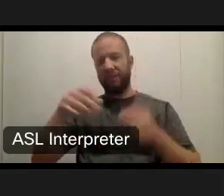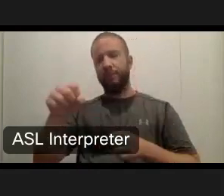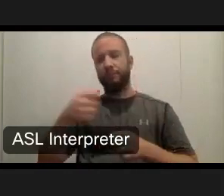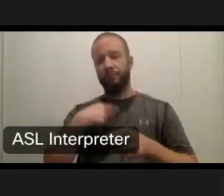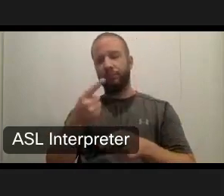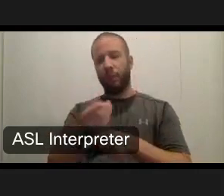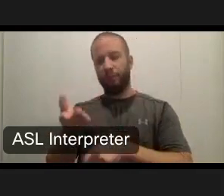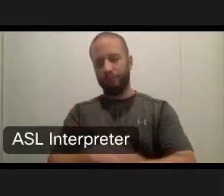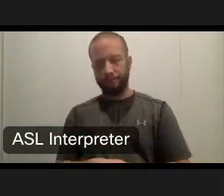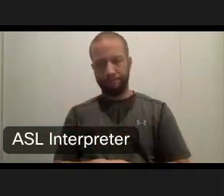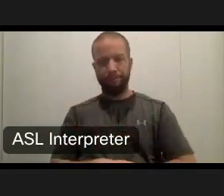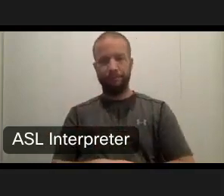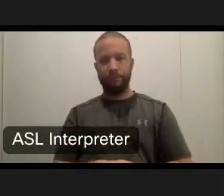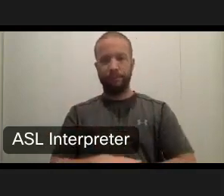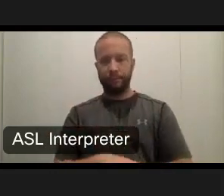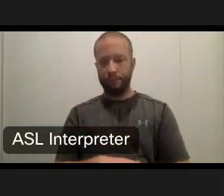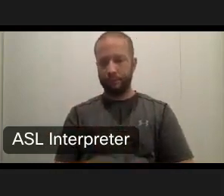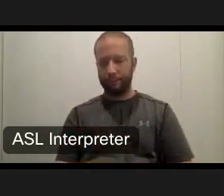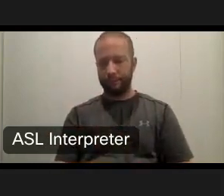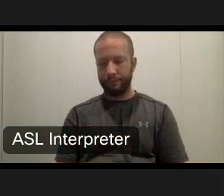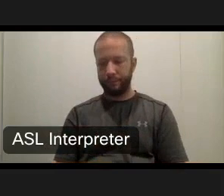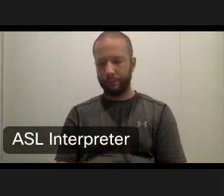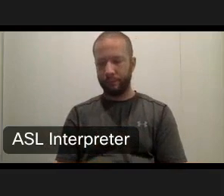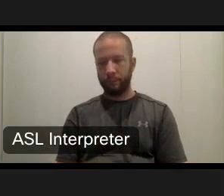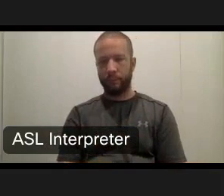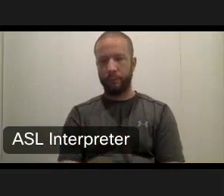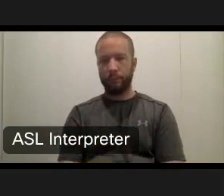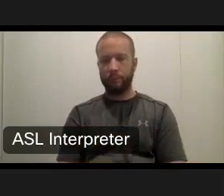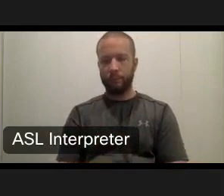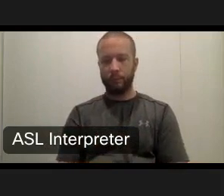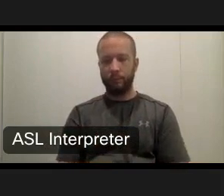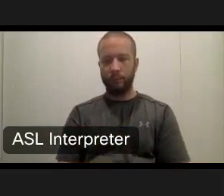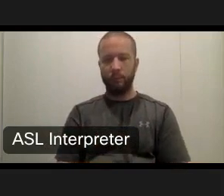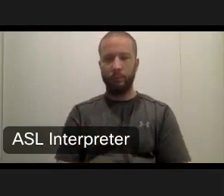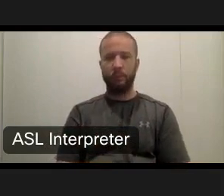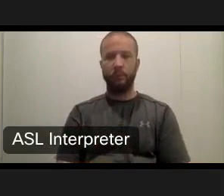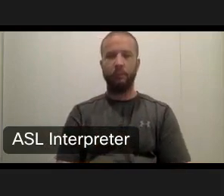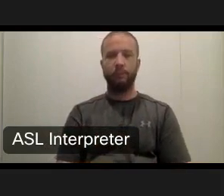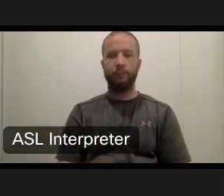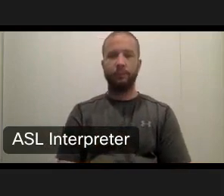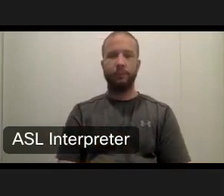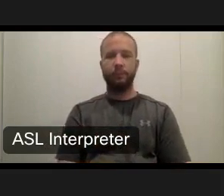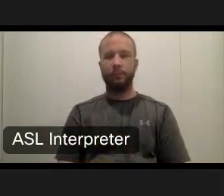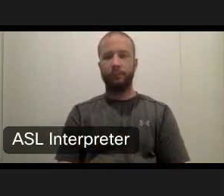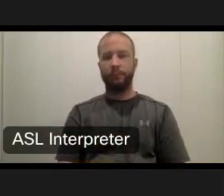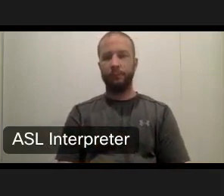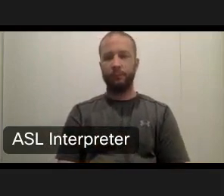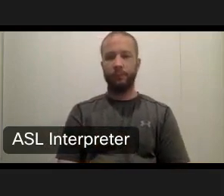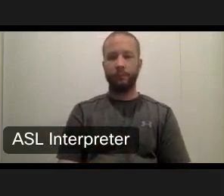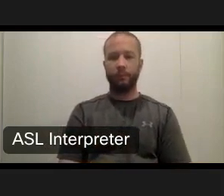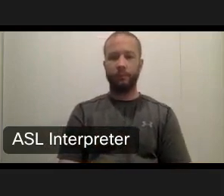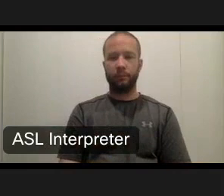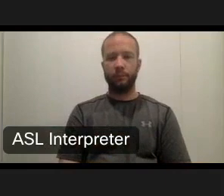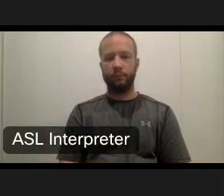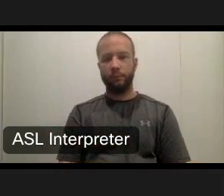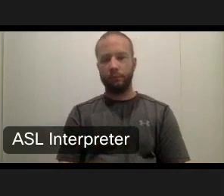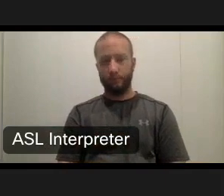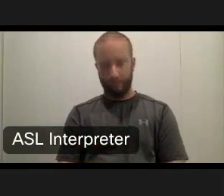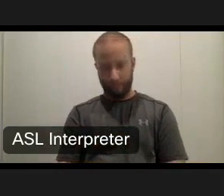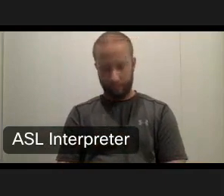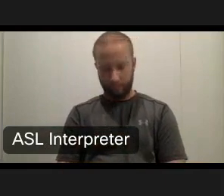okay sorry still still it's okay it's okay um I think there was a question